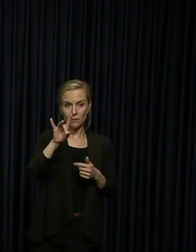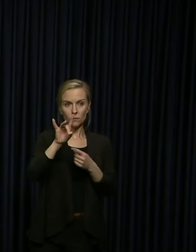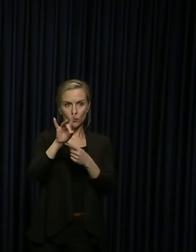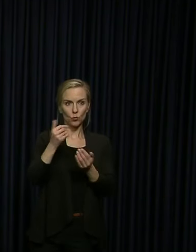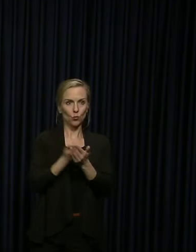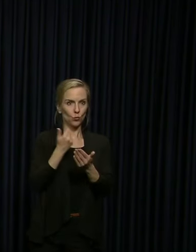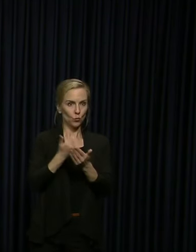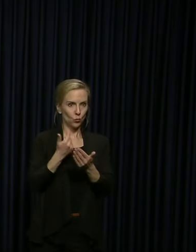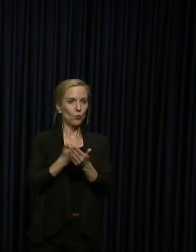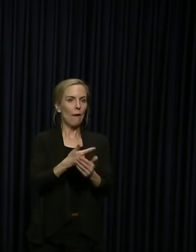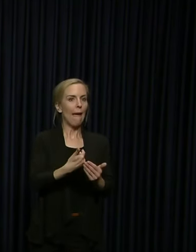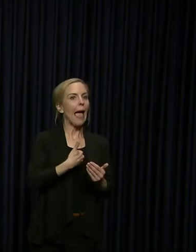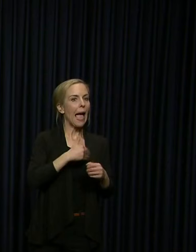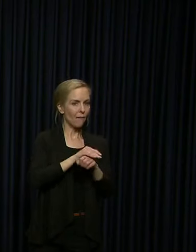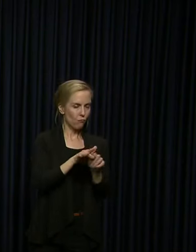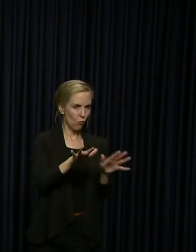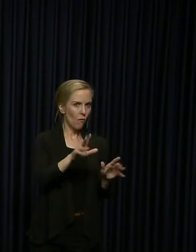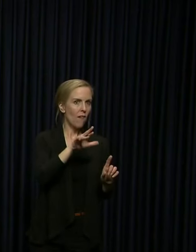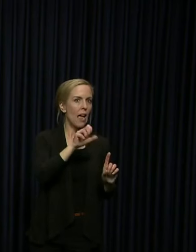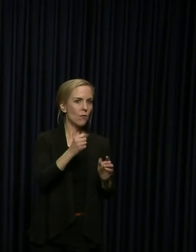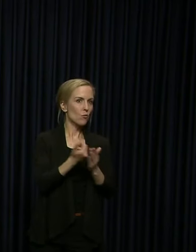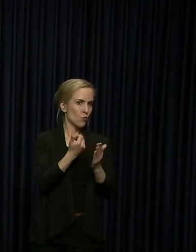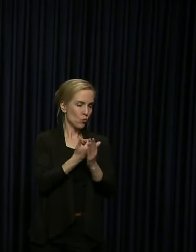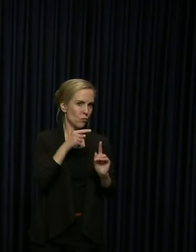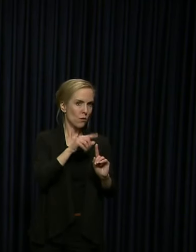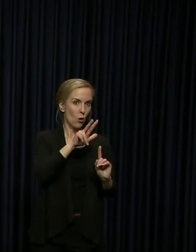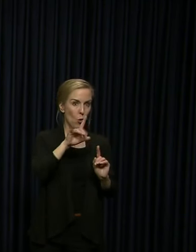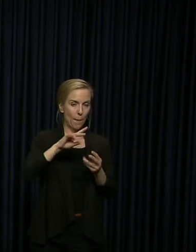THROUGH THIS AND WE WILL ULTIMATELY MOVE PAST ALL OF